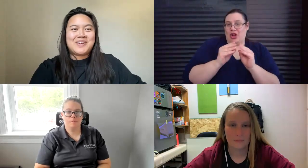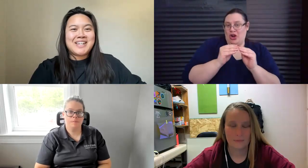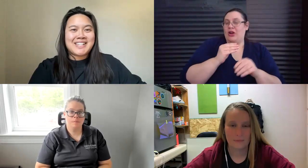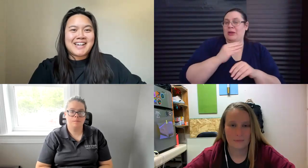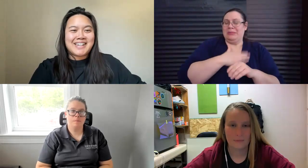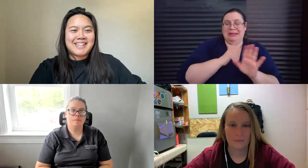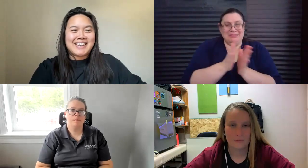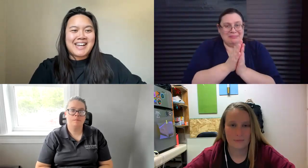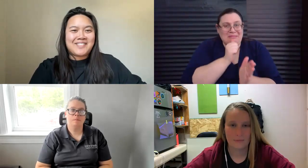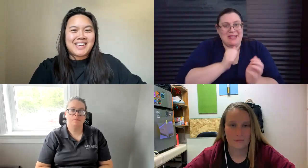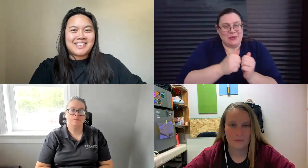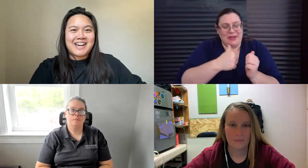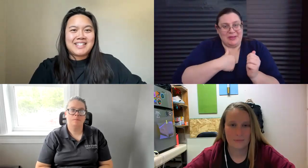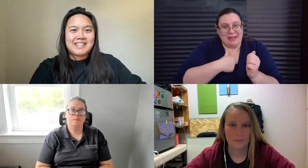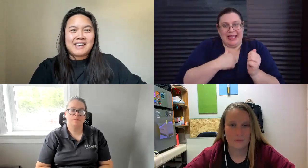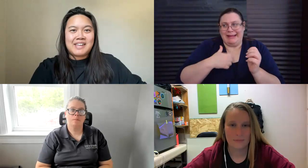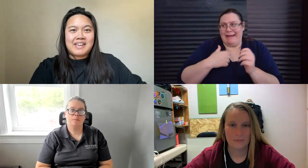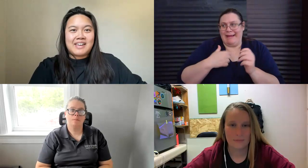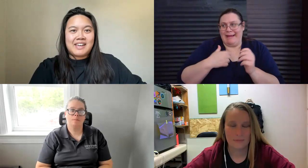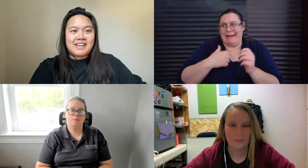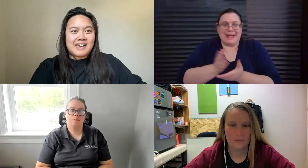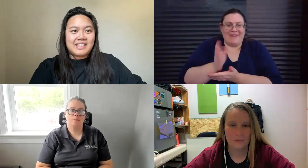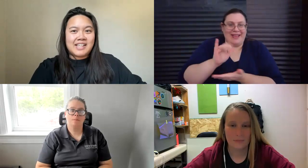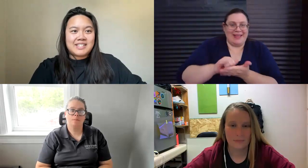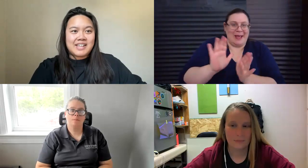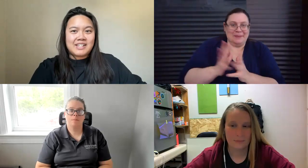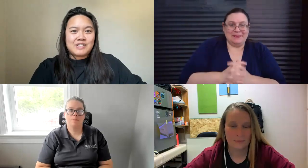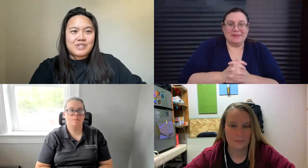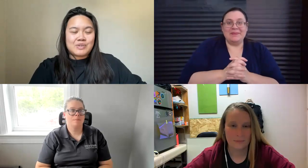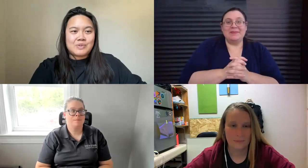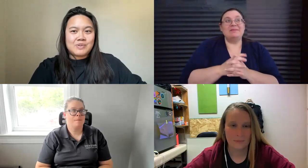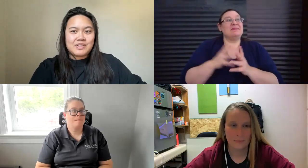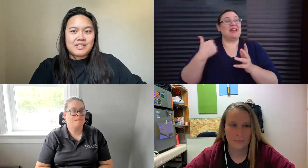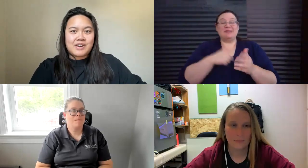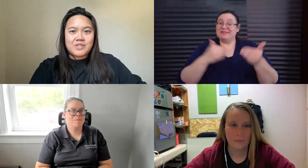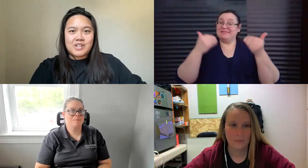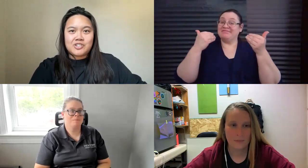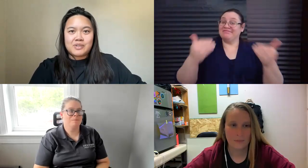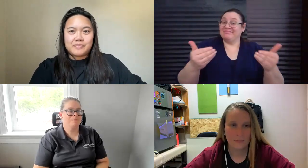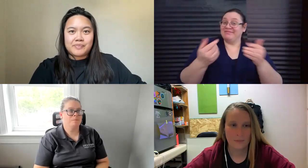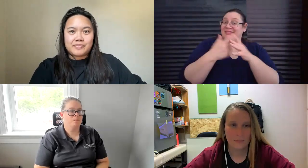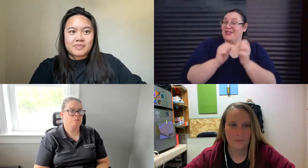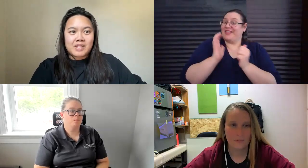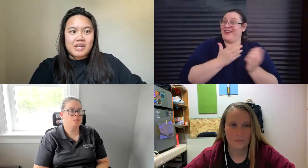with me as I kind of navigate that. And let's get into the conversation.